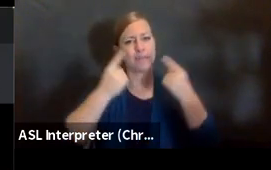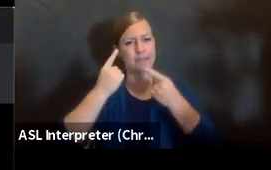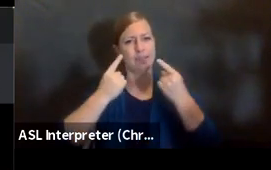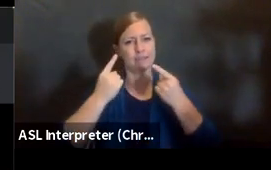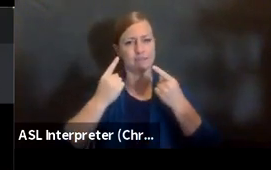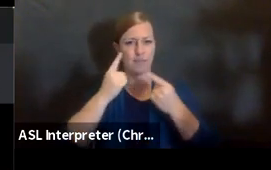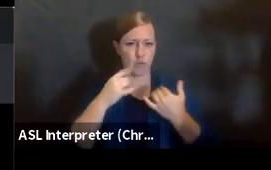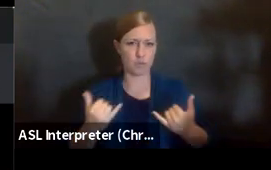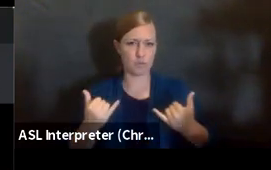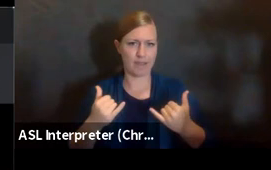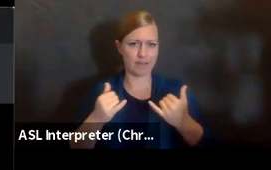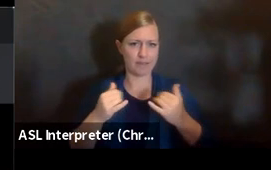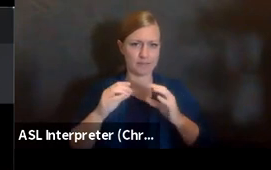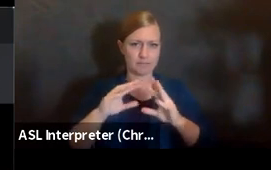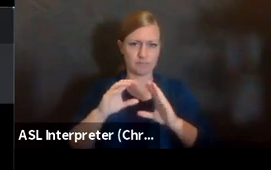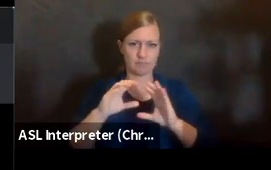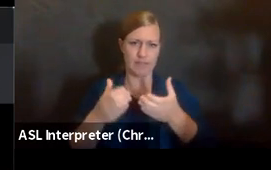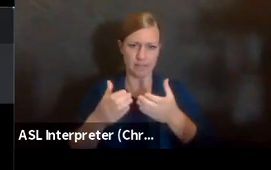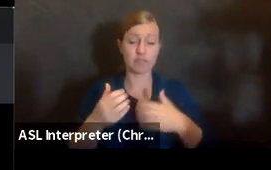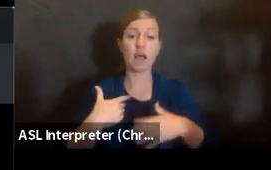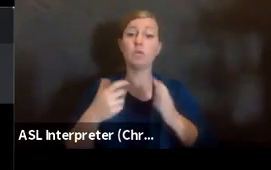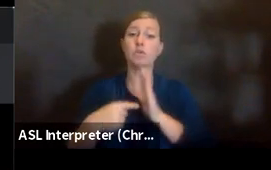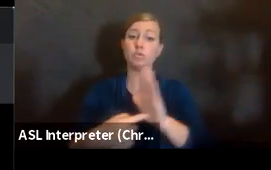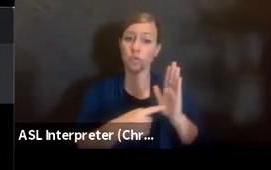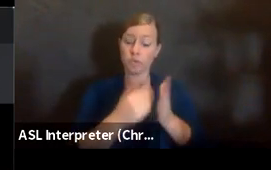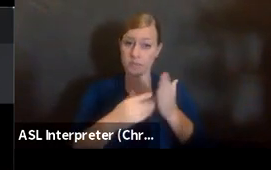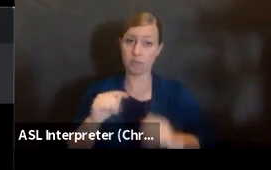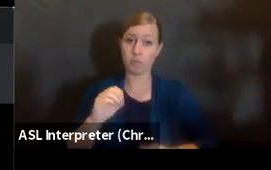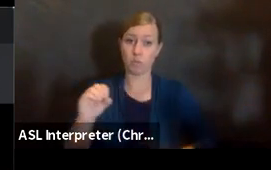Katherine Livick - ESD 112: I'm going to show you some tools that are available in Google Apps for you to use.